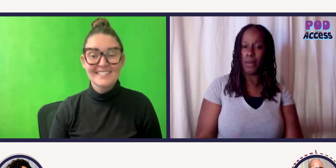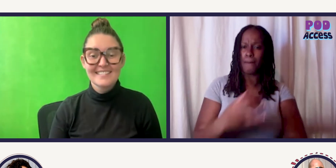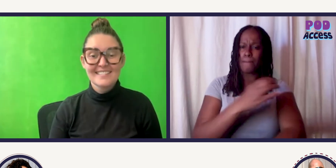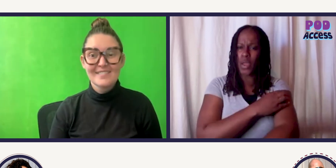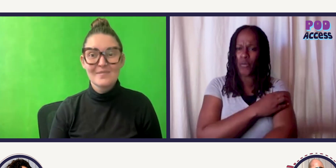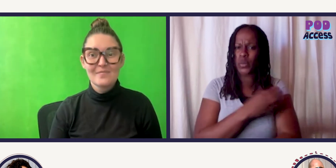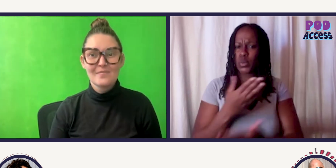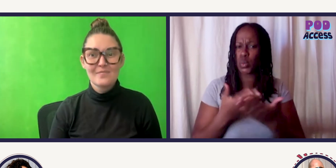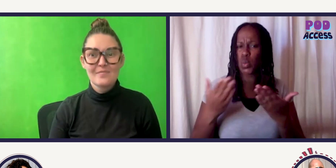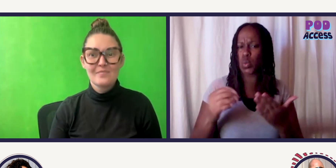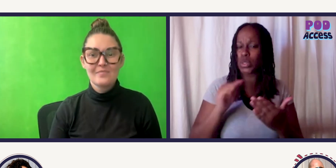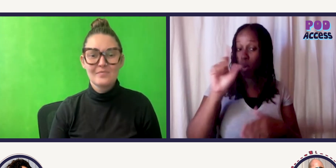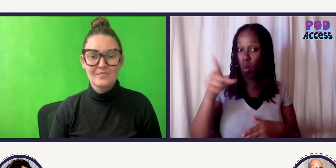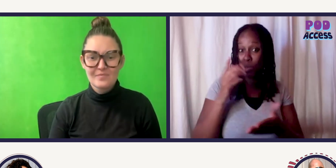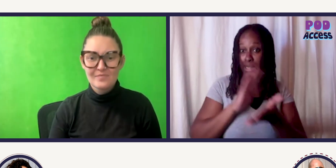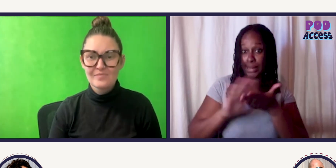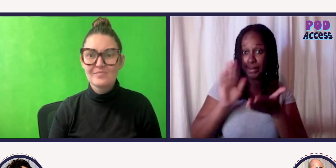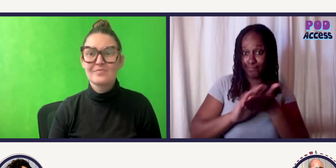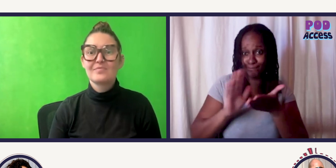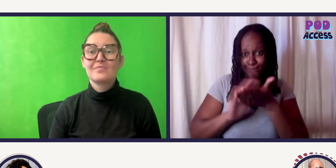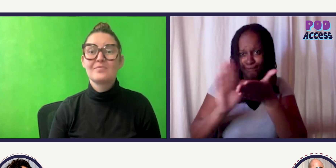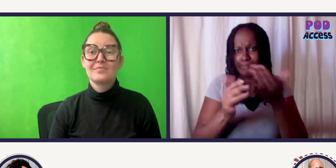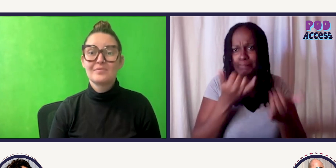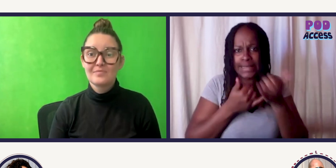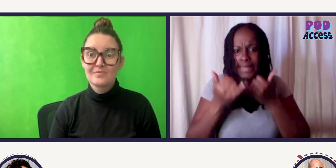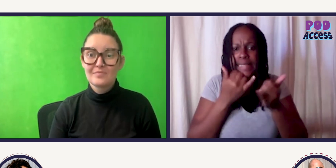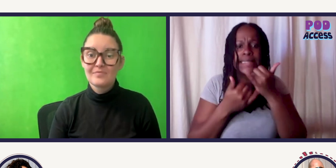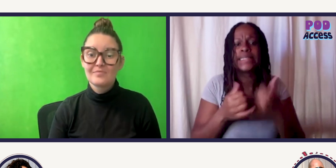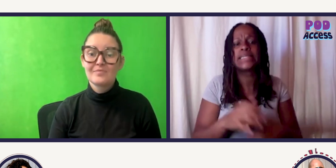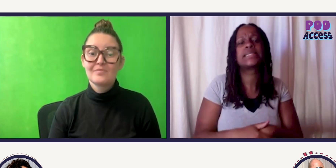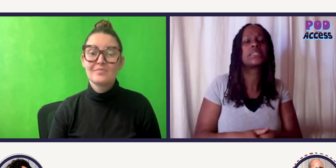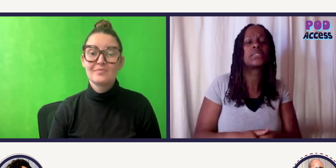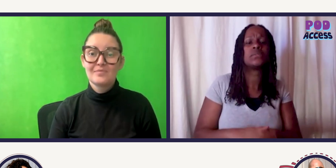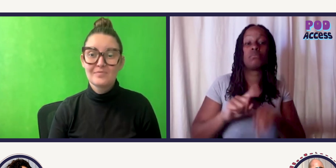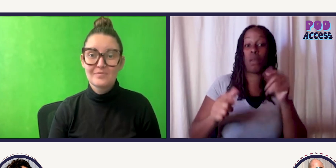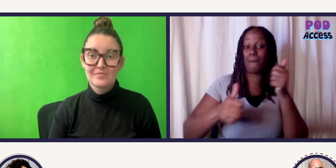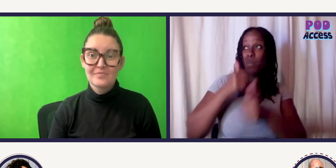A powerful tool not only for cleaning up mistakes, but for most of us recording outside of fancy studios,